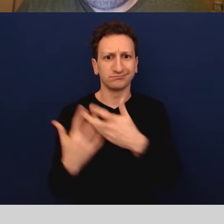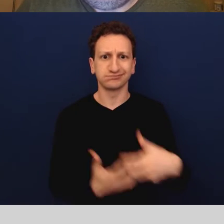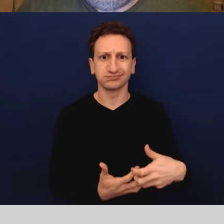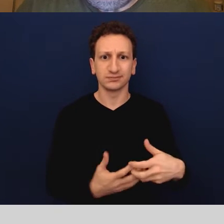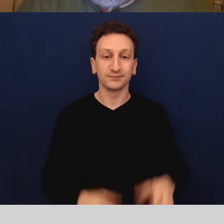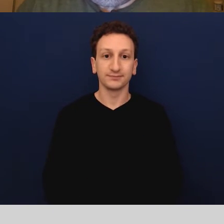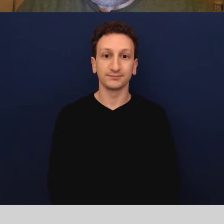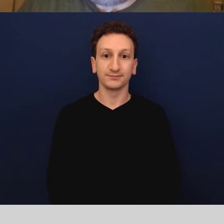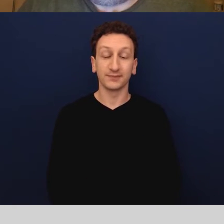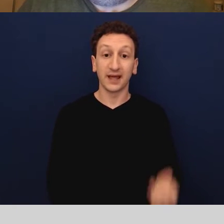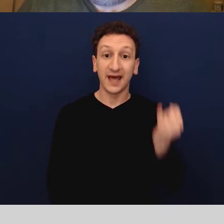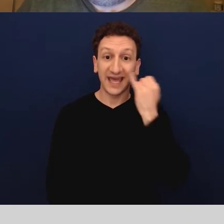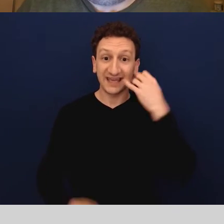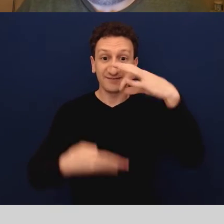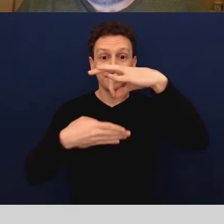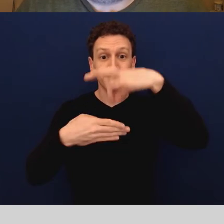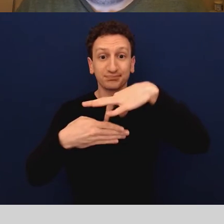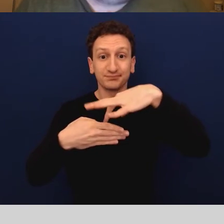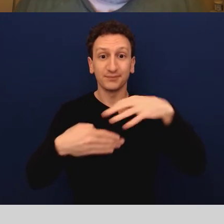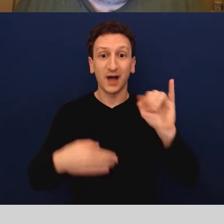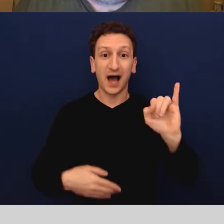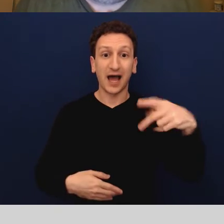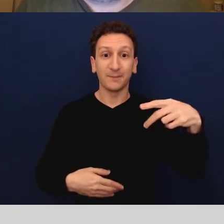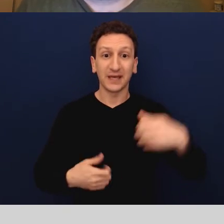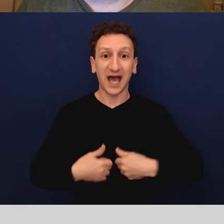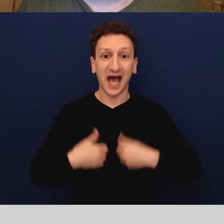We give it an IP address, it does the right thing.